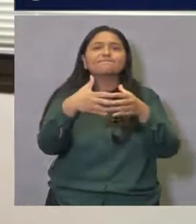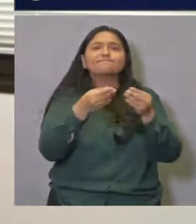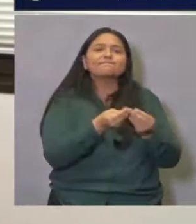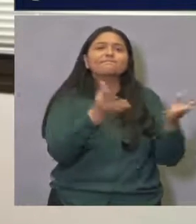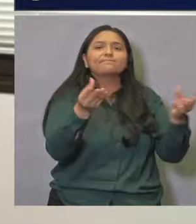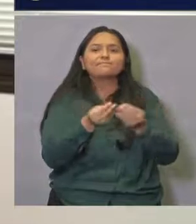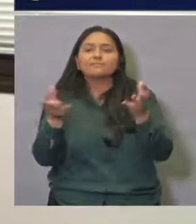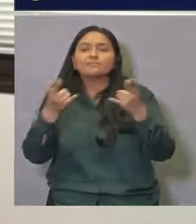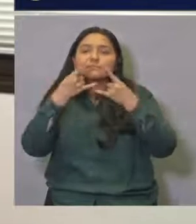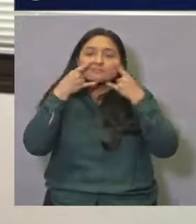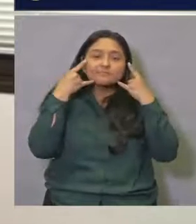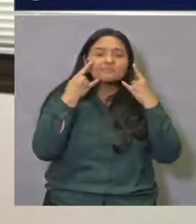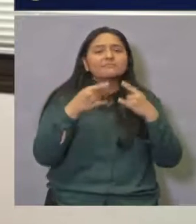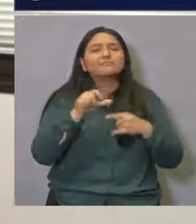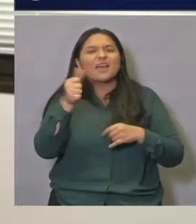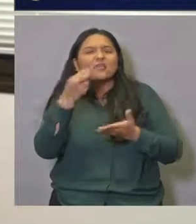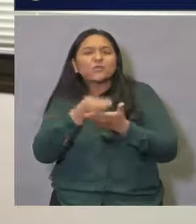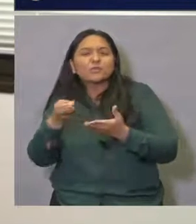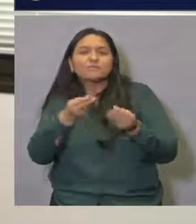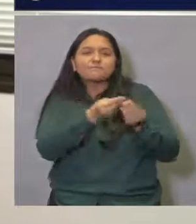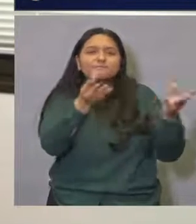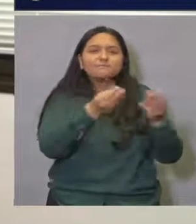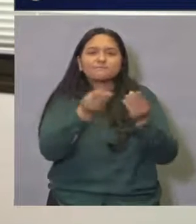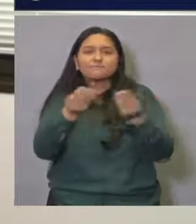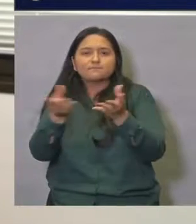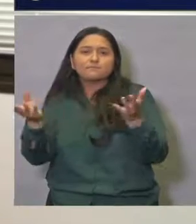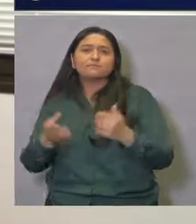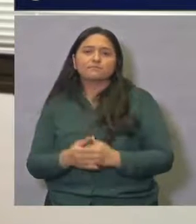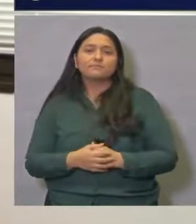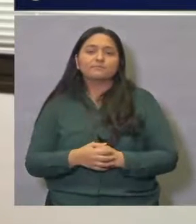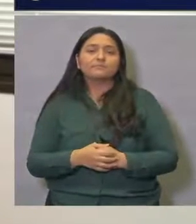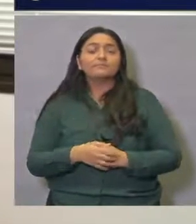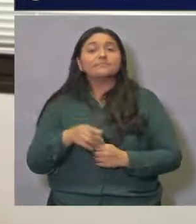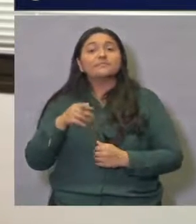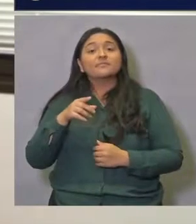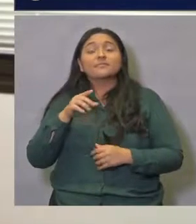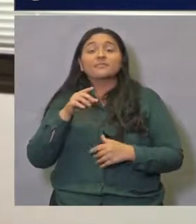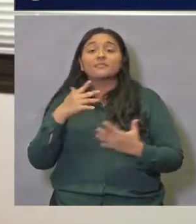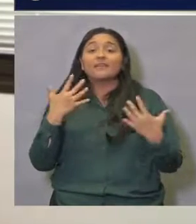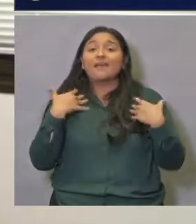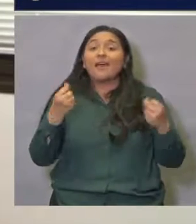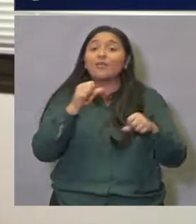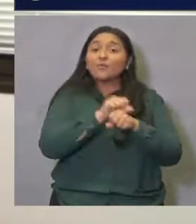COMENZÓ A DESBASTAR NUESTRO CONDADO FUE LA COMUNIDAD